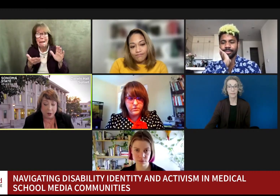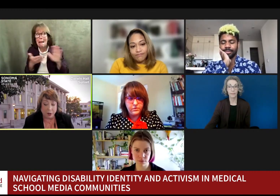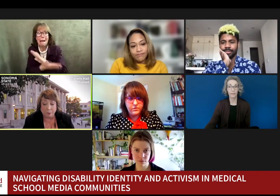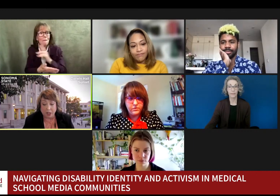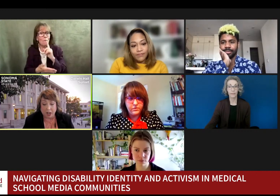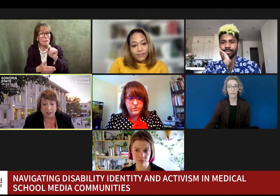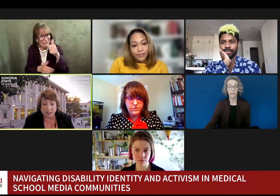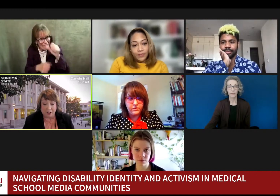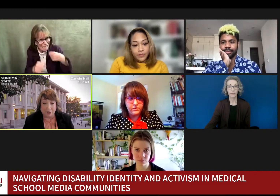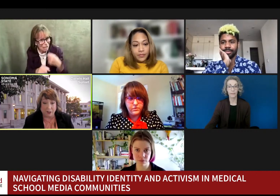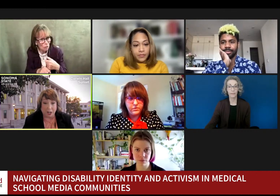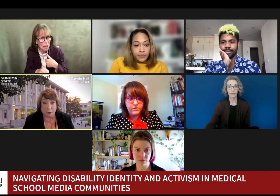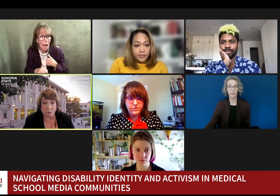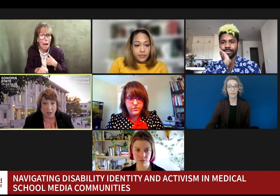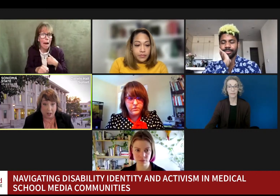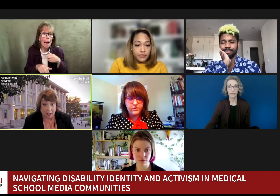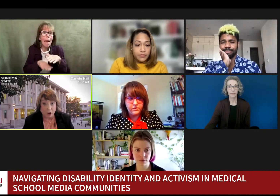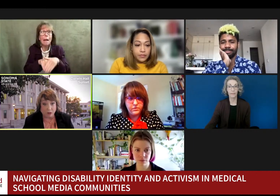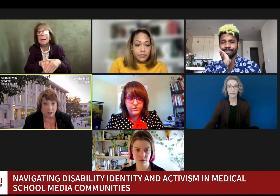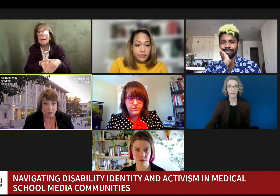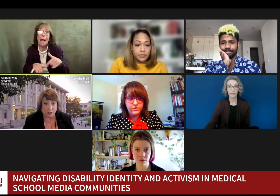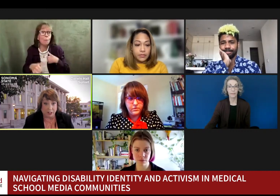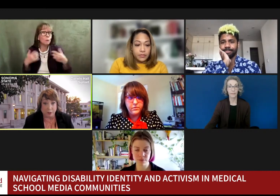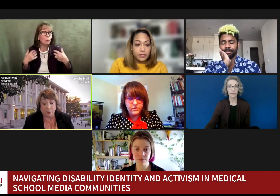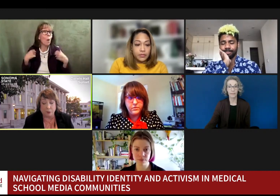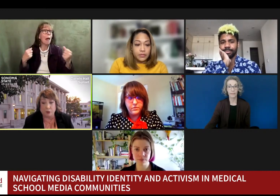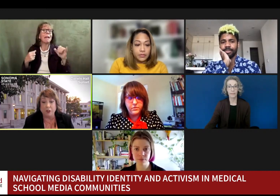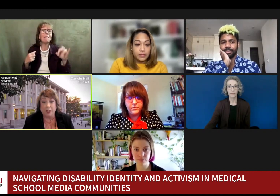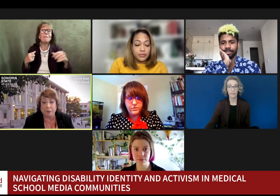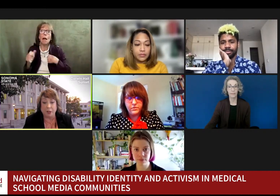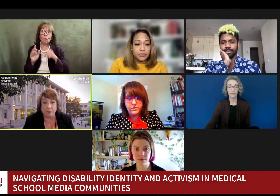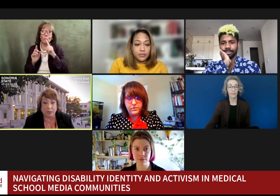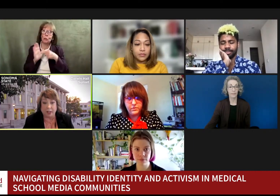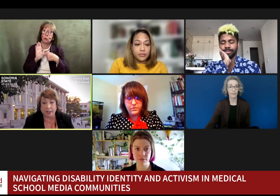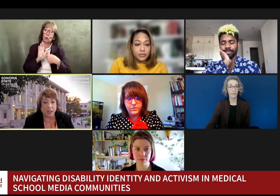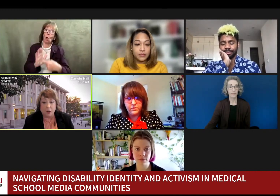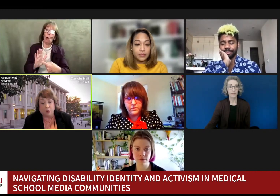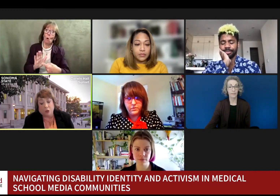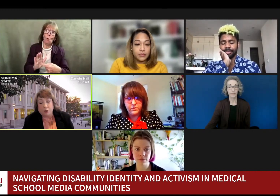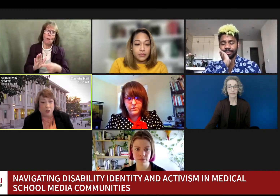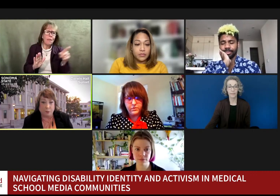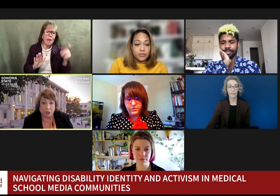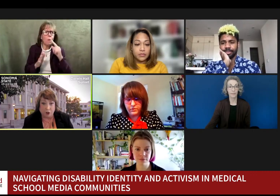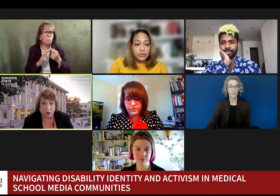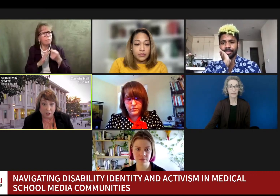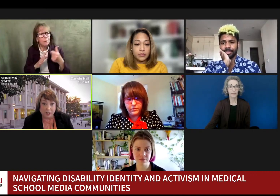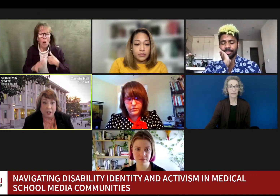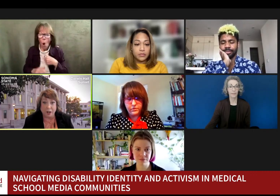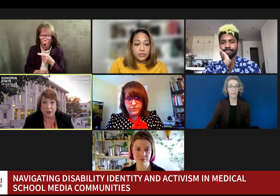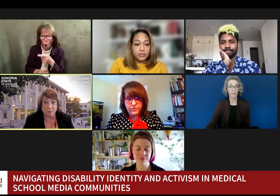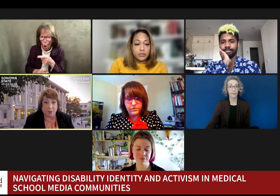because I felt like I would be cut out of nursing, that people would look at me and be like, well, you shouldn't be a nurse.